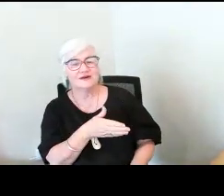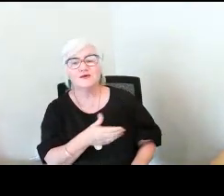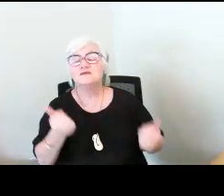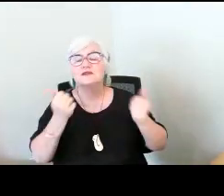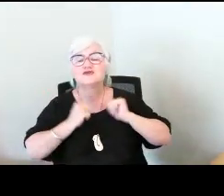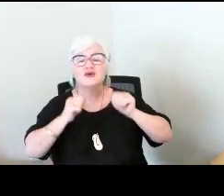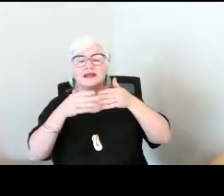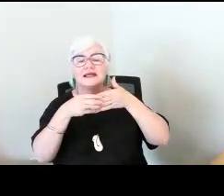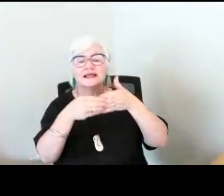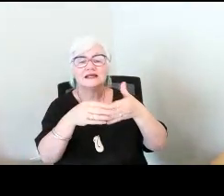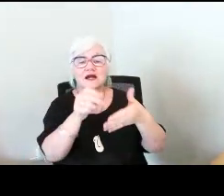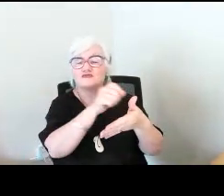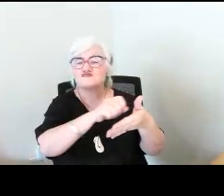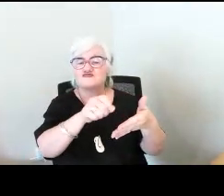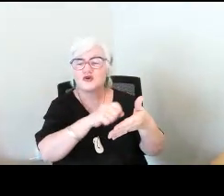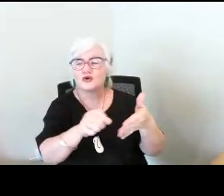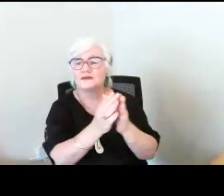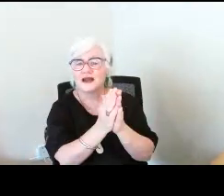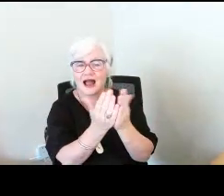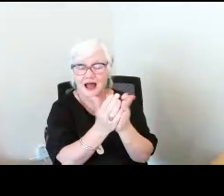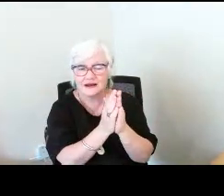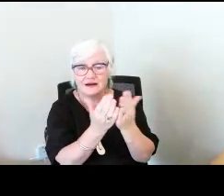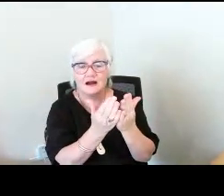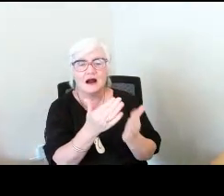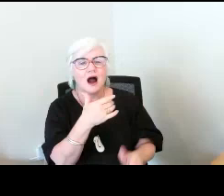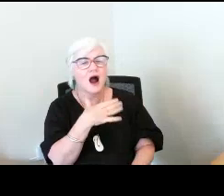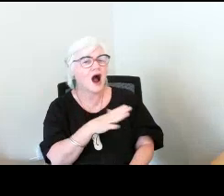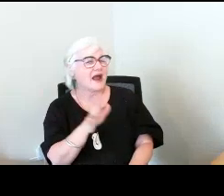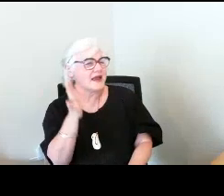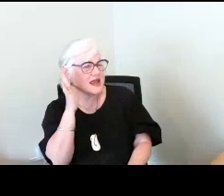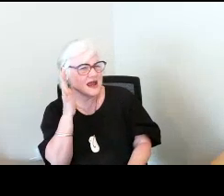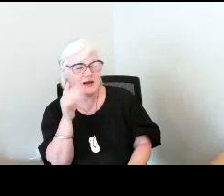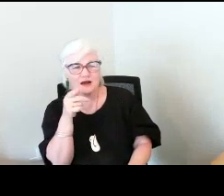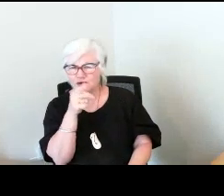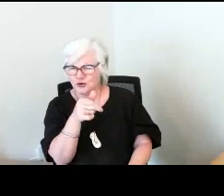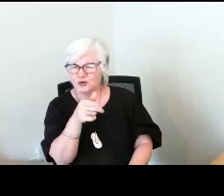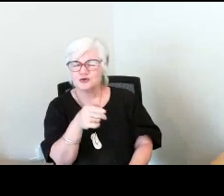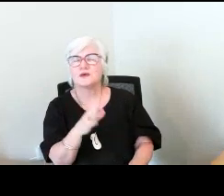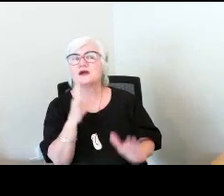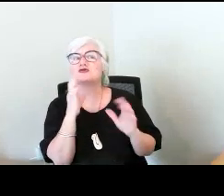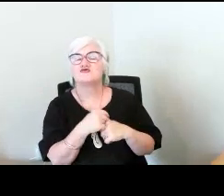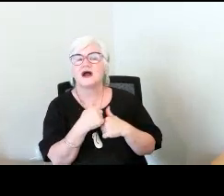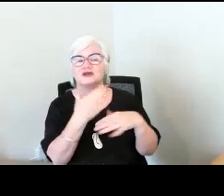in the card, and she said “I hear you're doing a great job of it, which is no surprise of all,